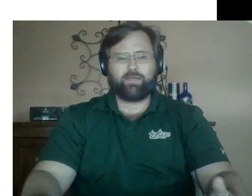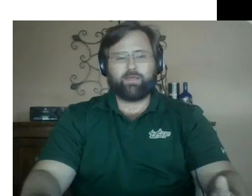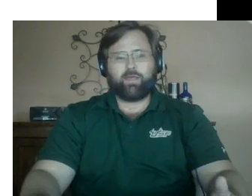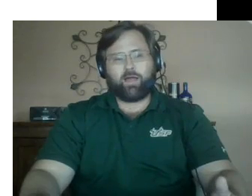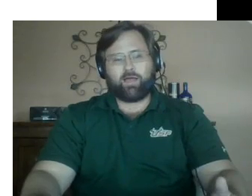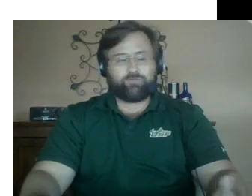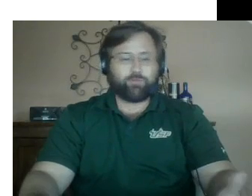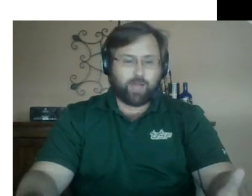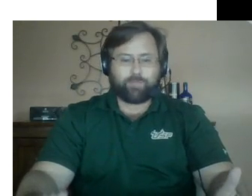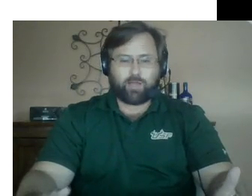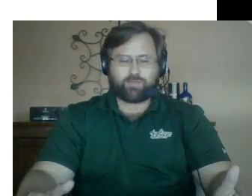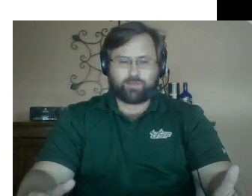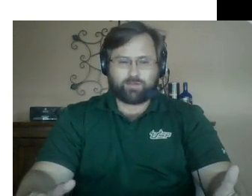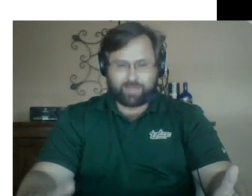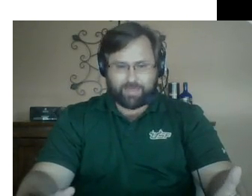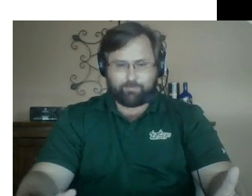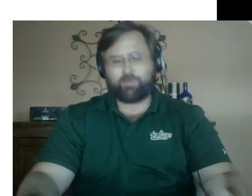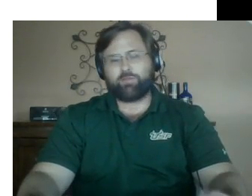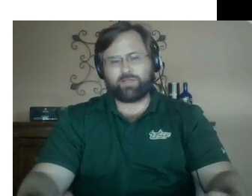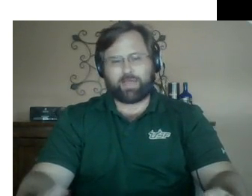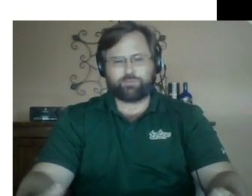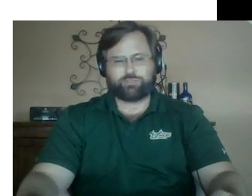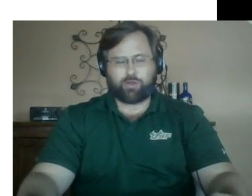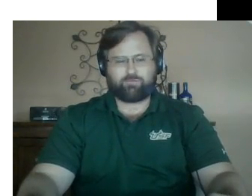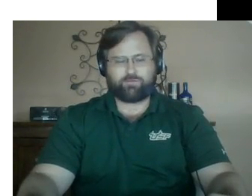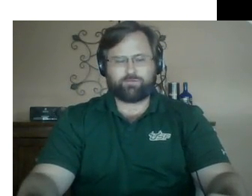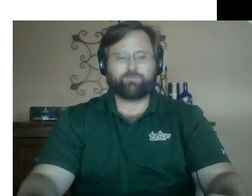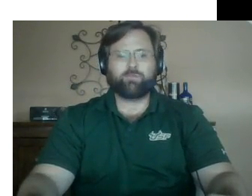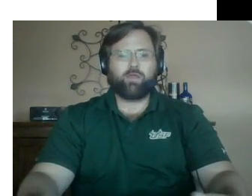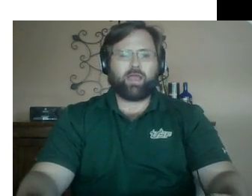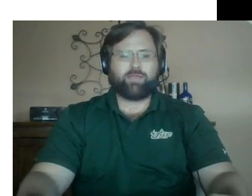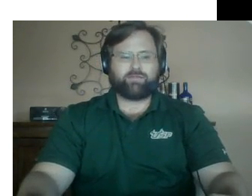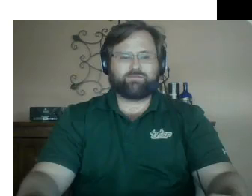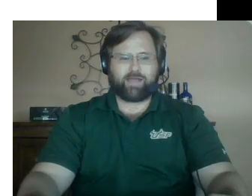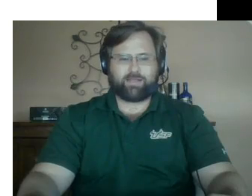if you were to unplug the lamp the light would turn off and then finally